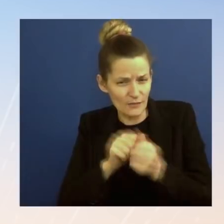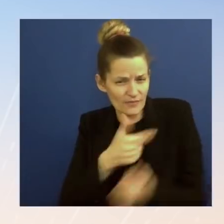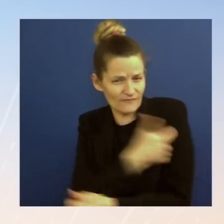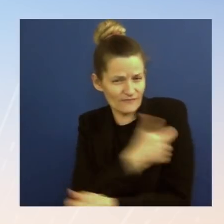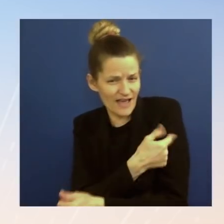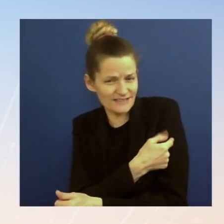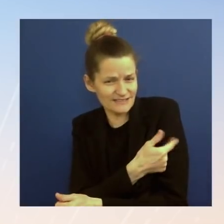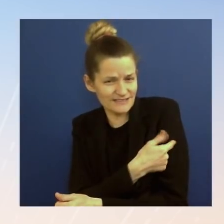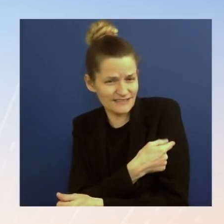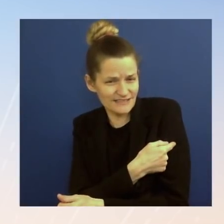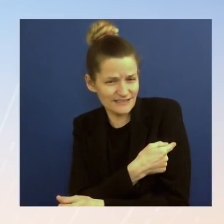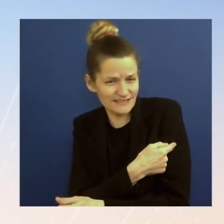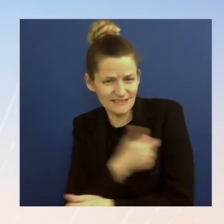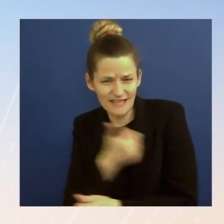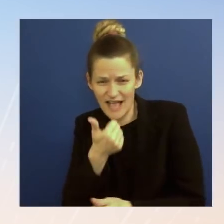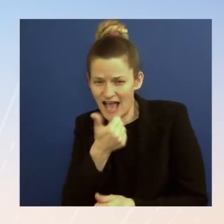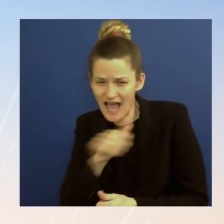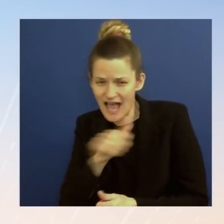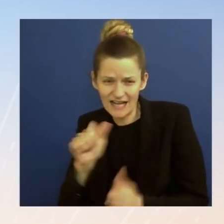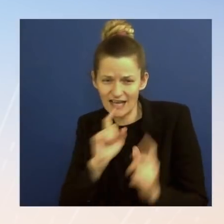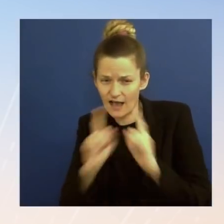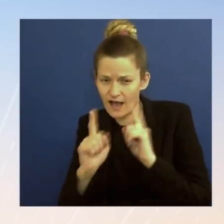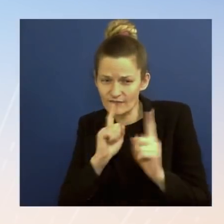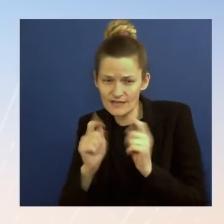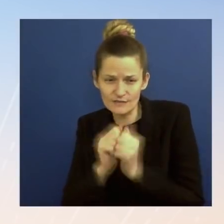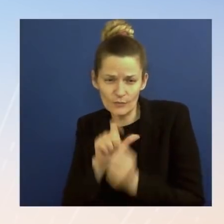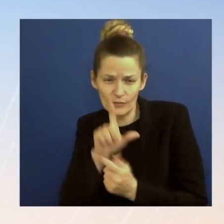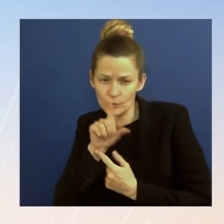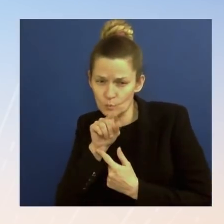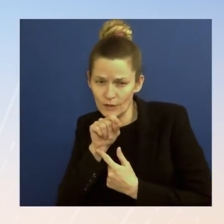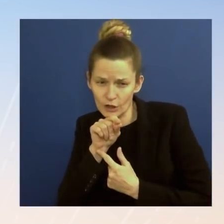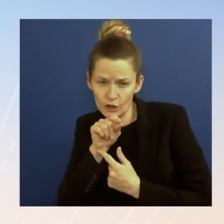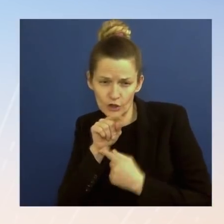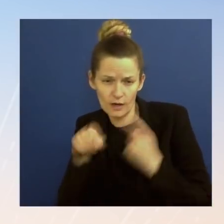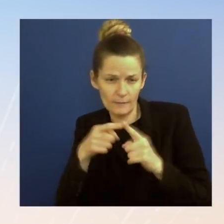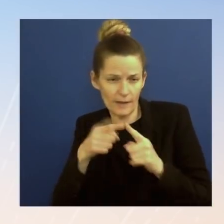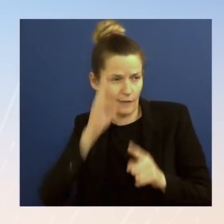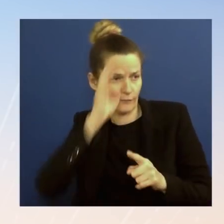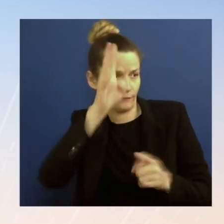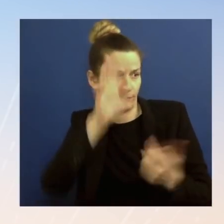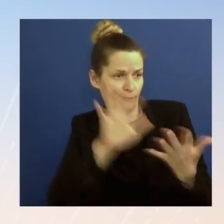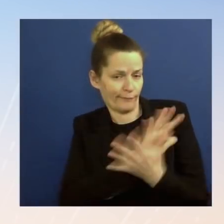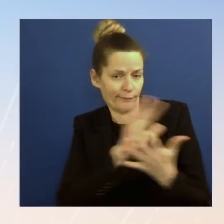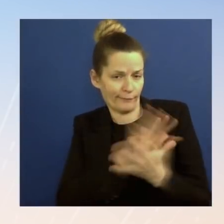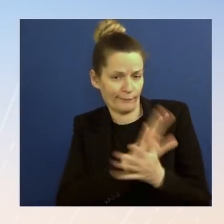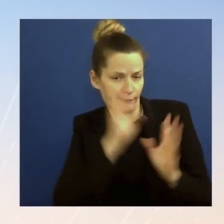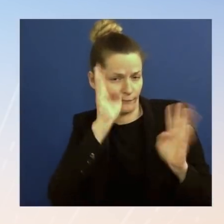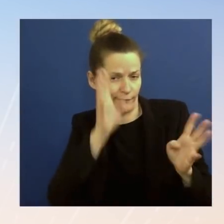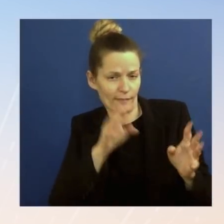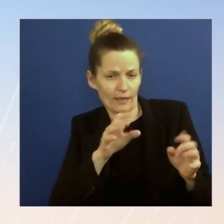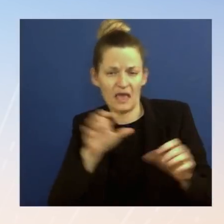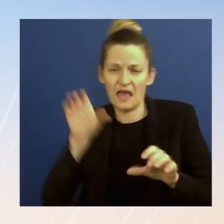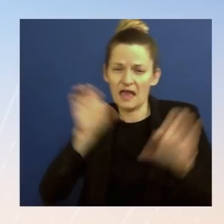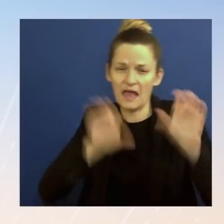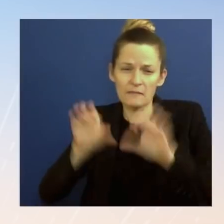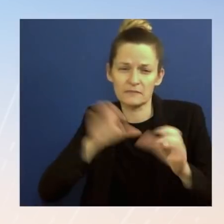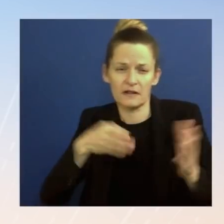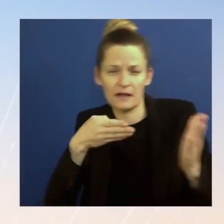as it pertains to chemical attacks and that kind of thing, given that the -- you know, Russia has banned this platform within the country